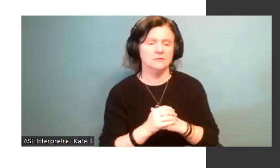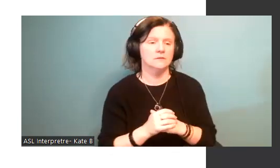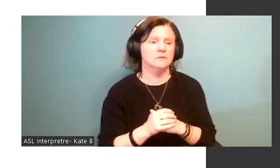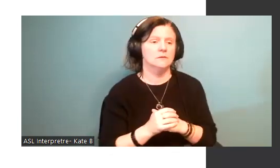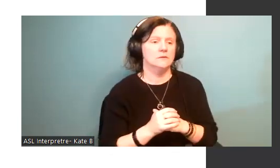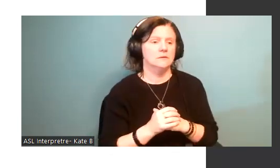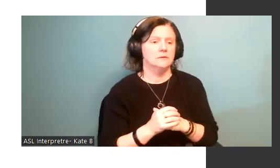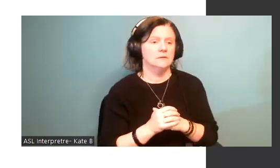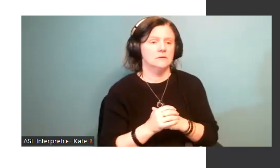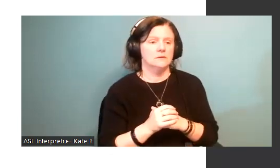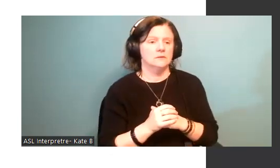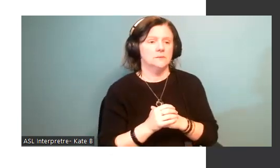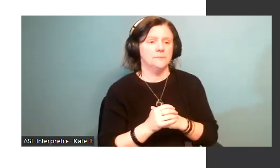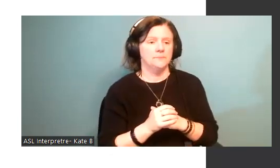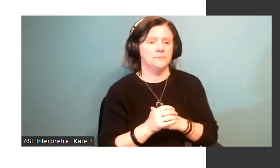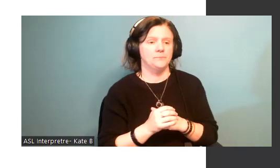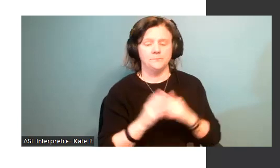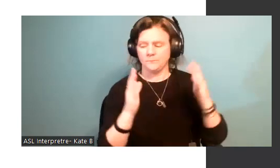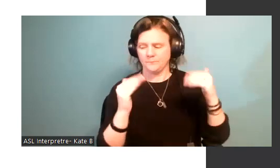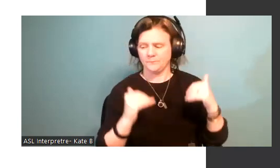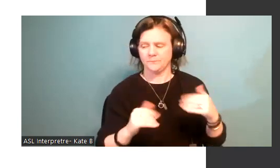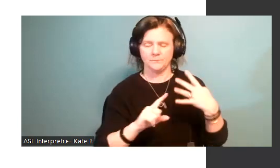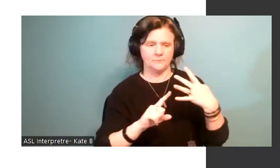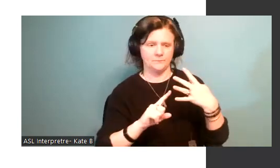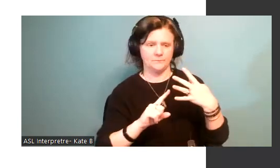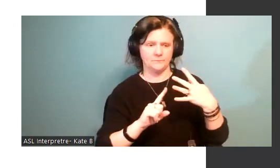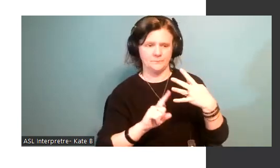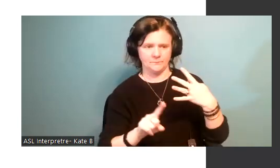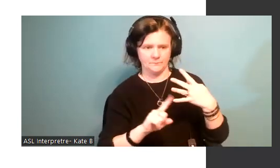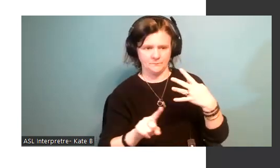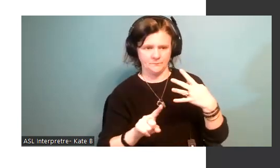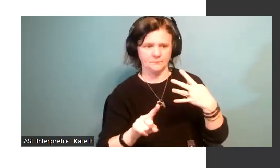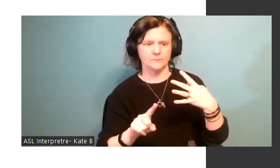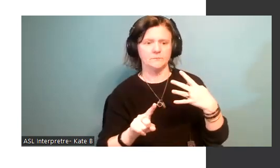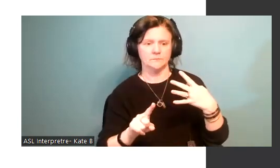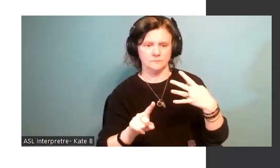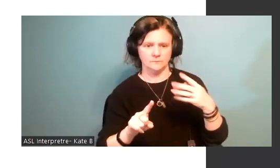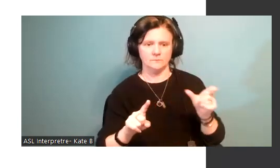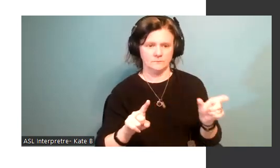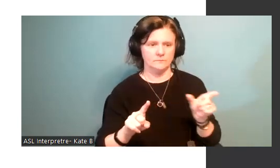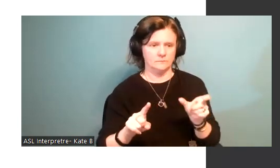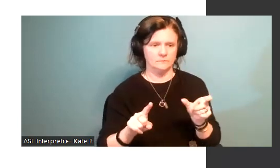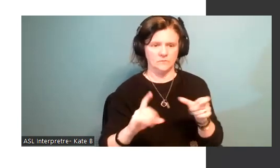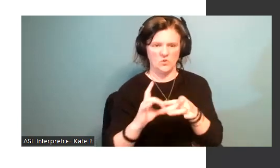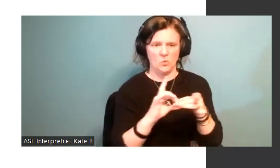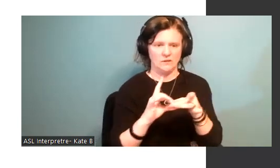ARIA, the position and set lets you specify where something appears, places it in the correct sequence.